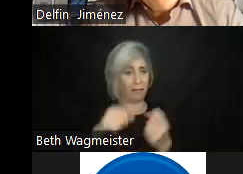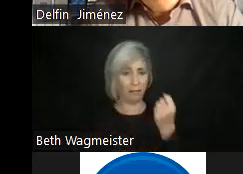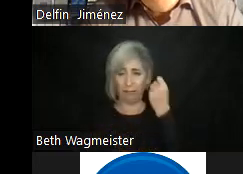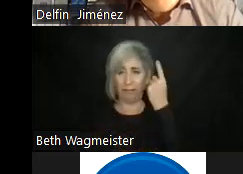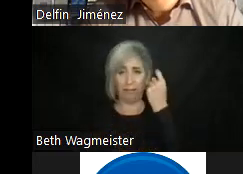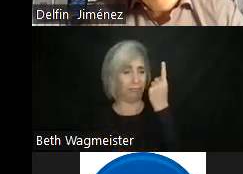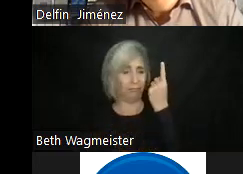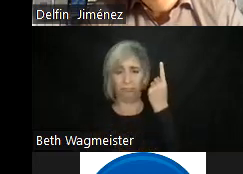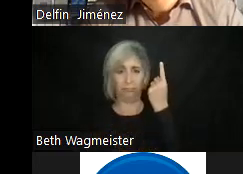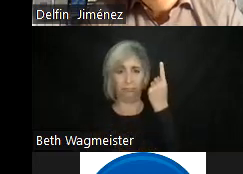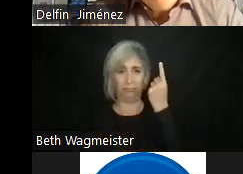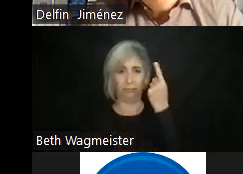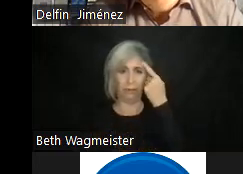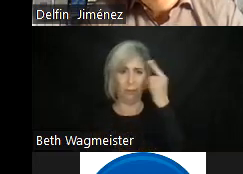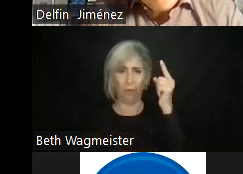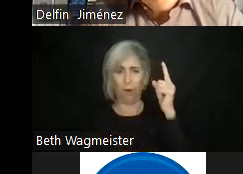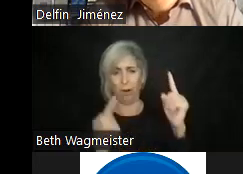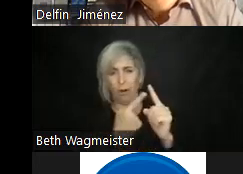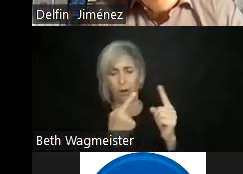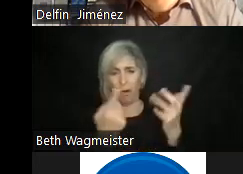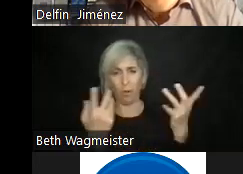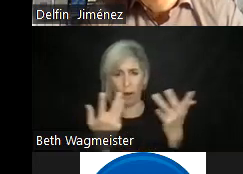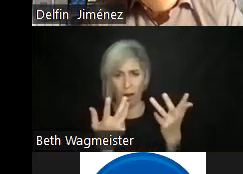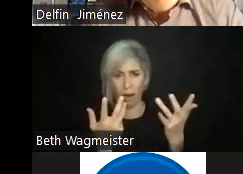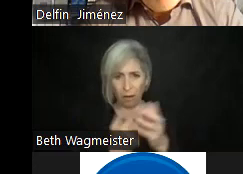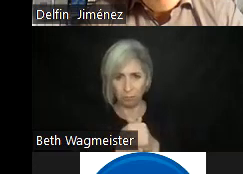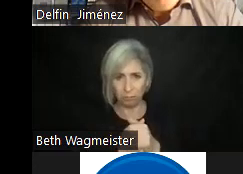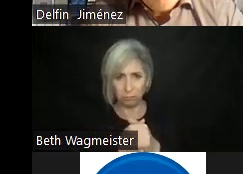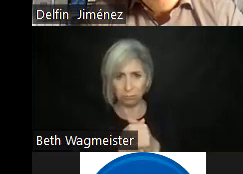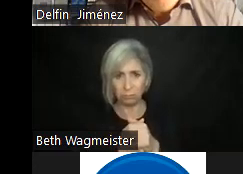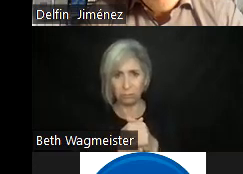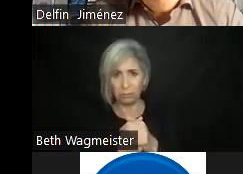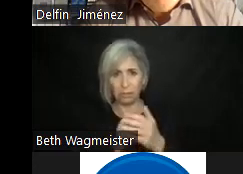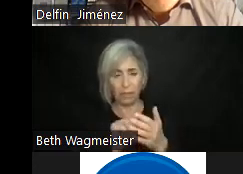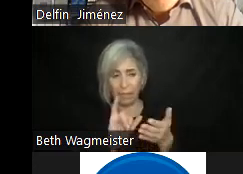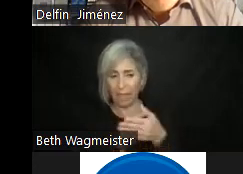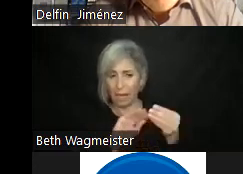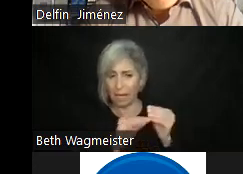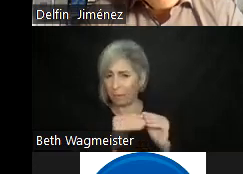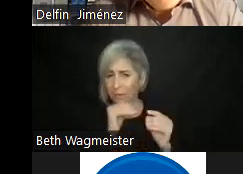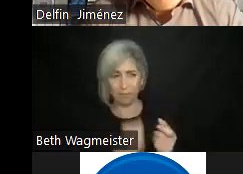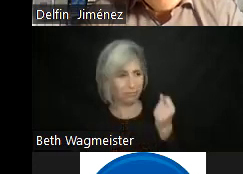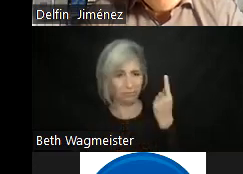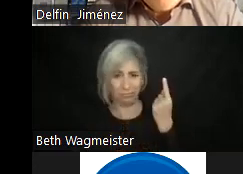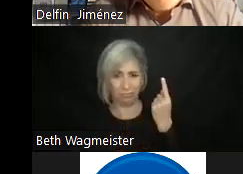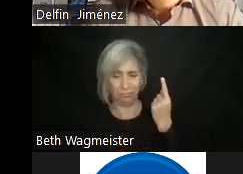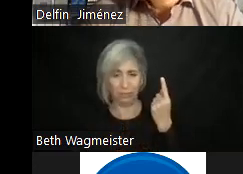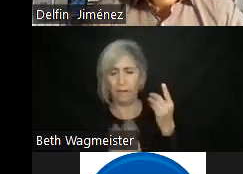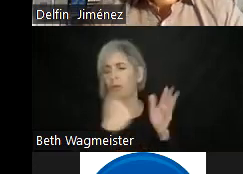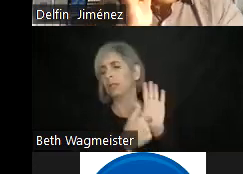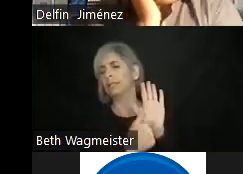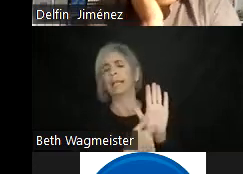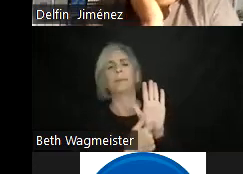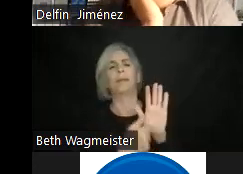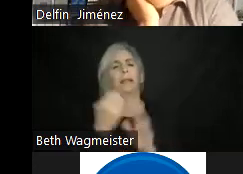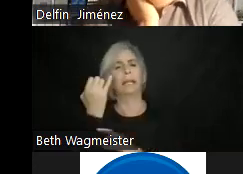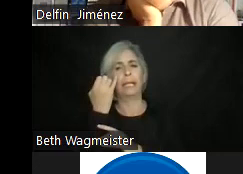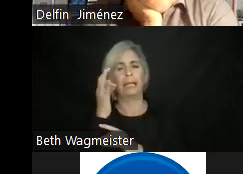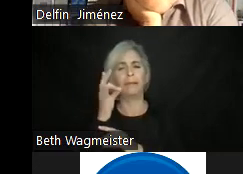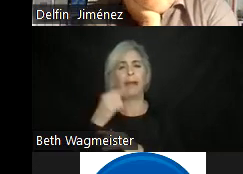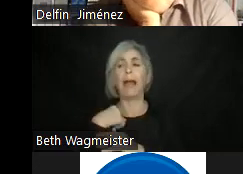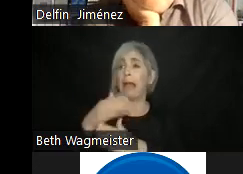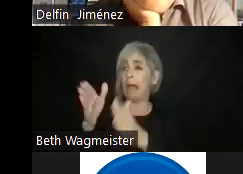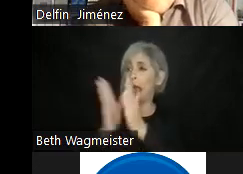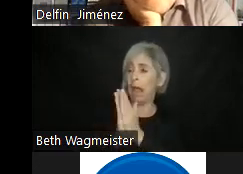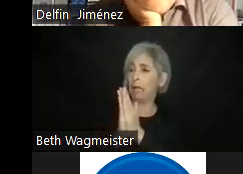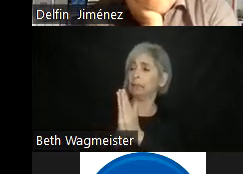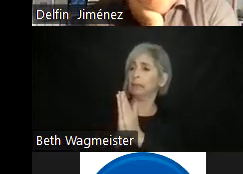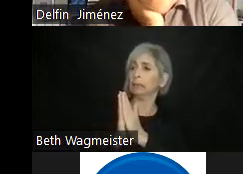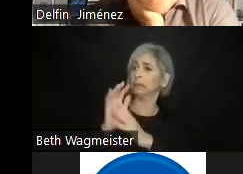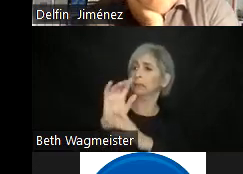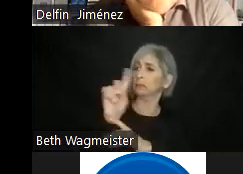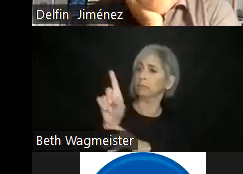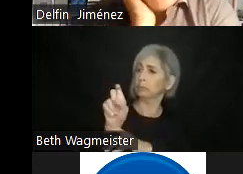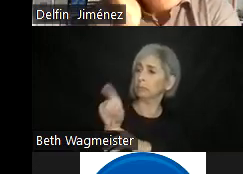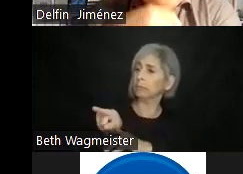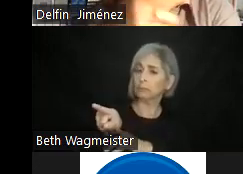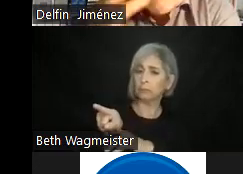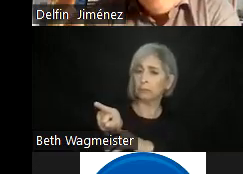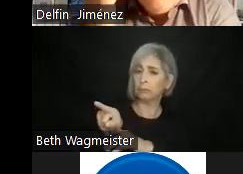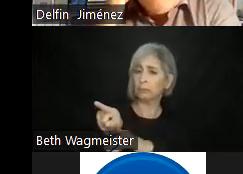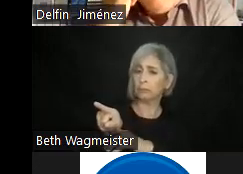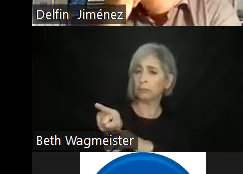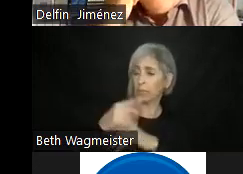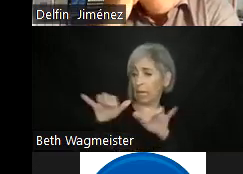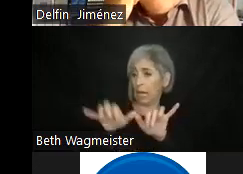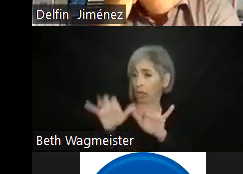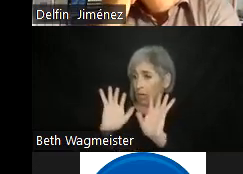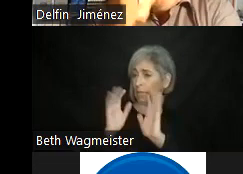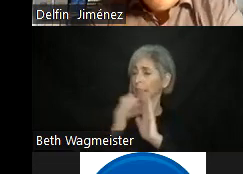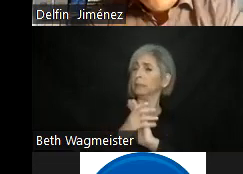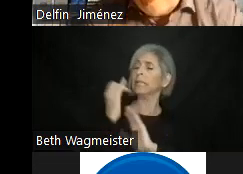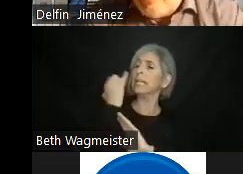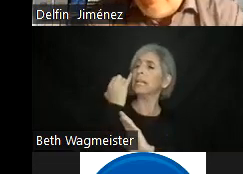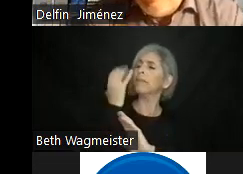for what that numbers. For instance, if when I ask I'm an architect. When some colleagues